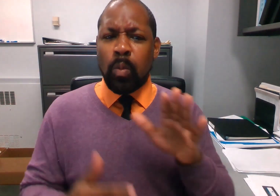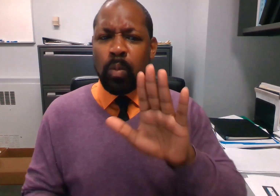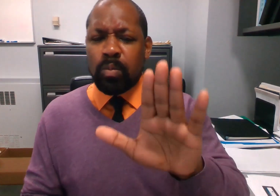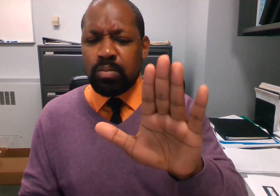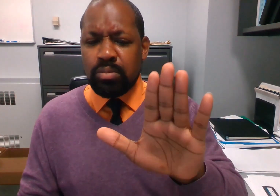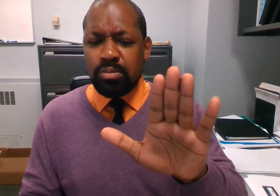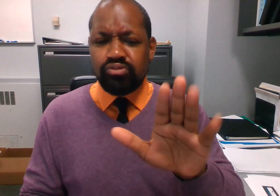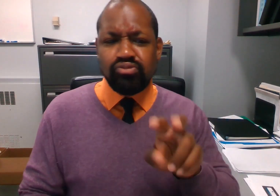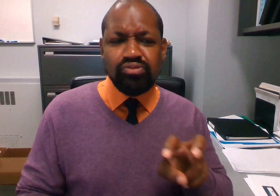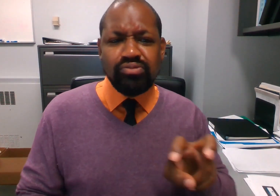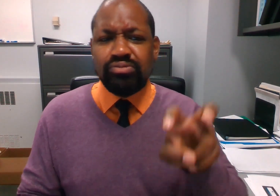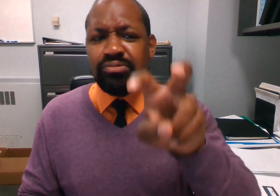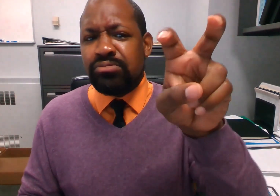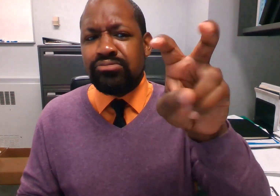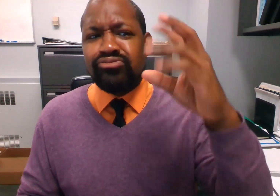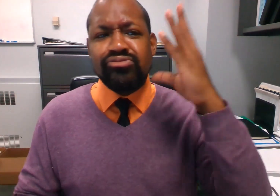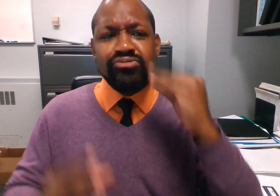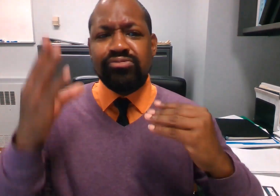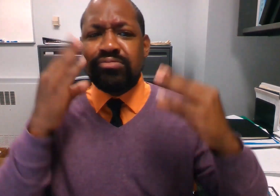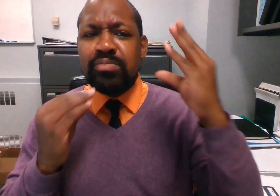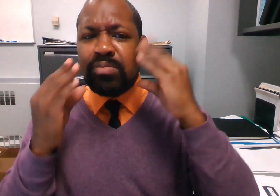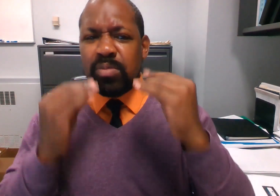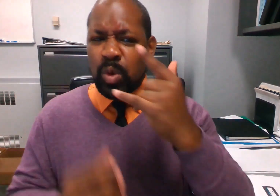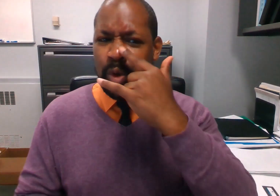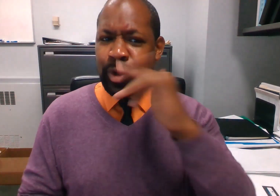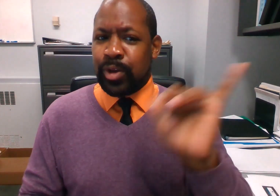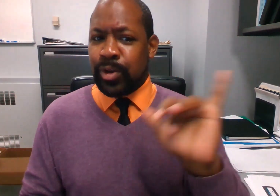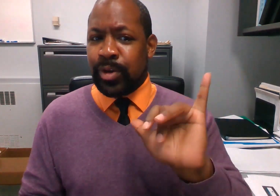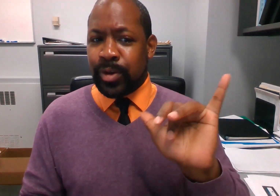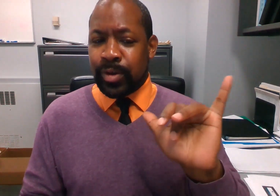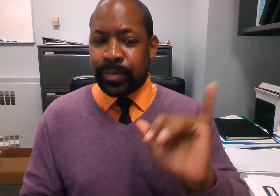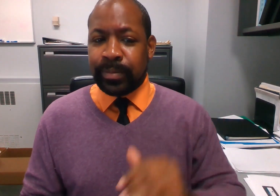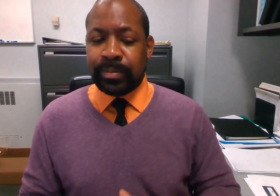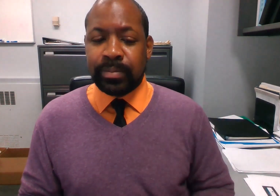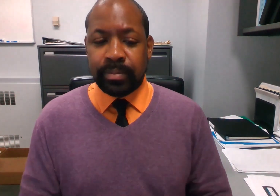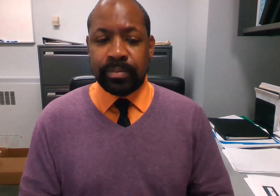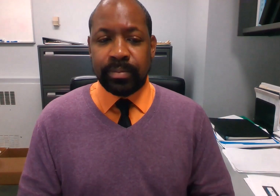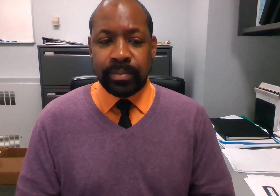deaf person maybe you can tell us a little bit about your journey some of your experiences